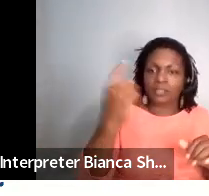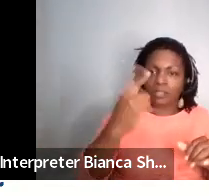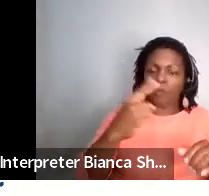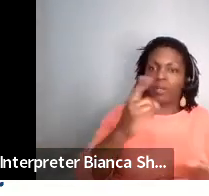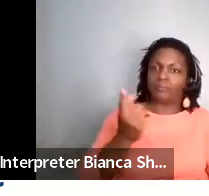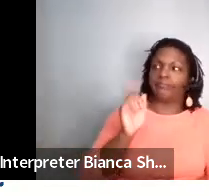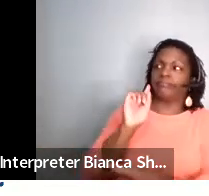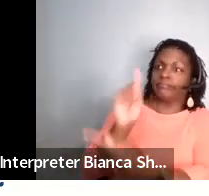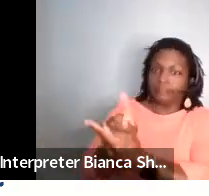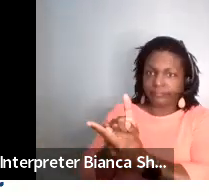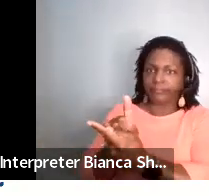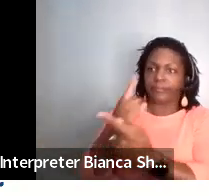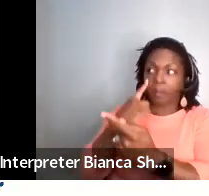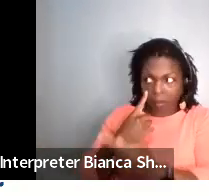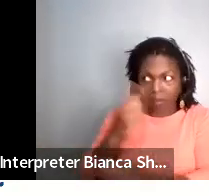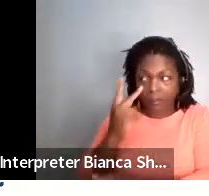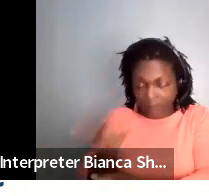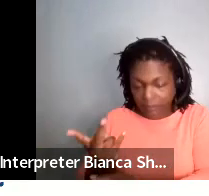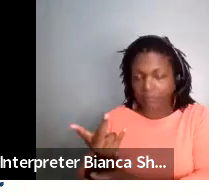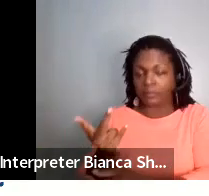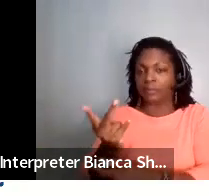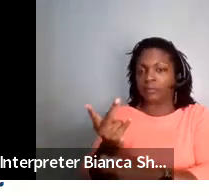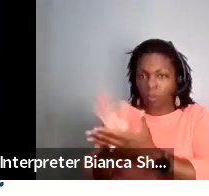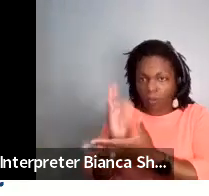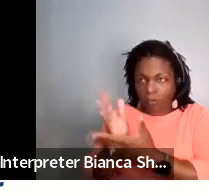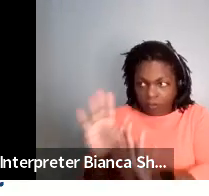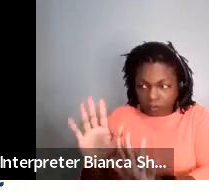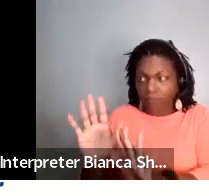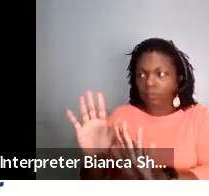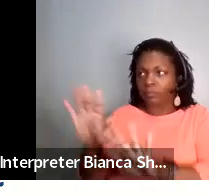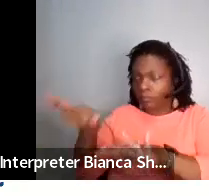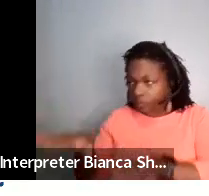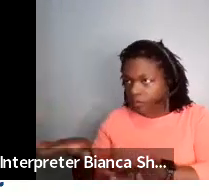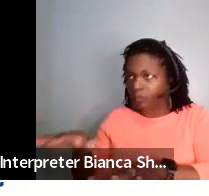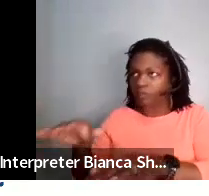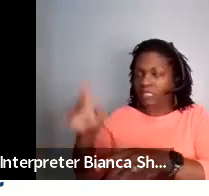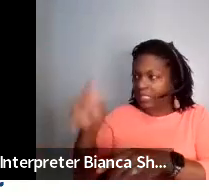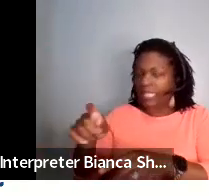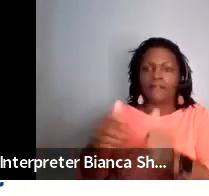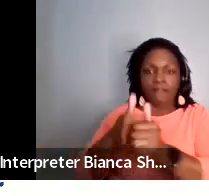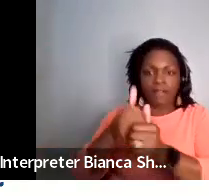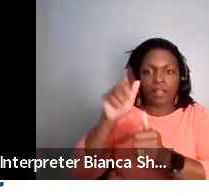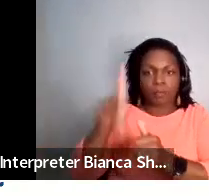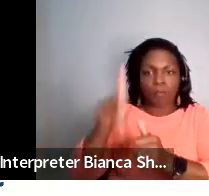They're going to need somewhere to go and we realize that this is part of a whole continuum.